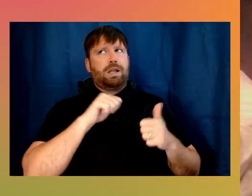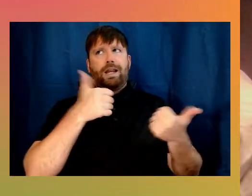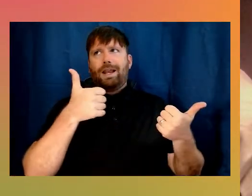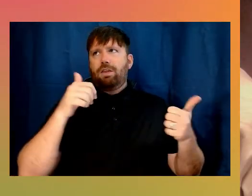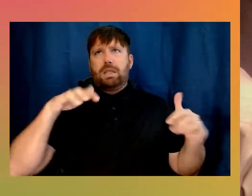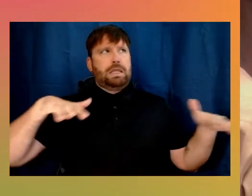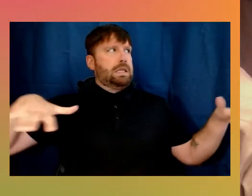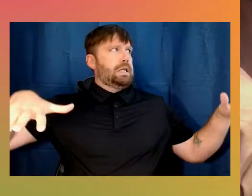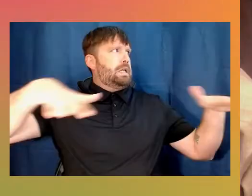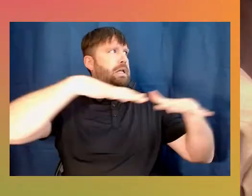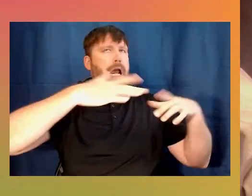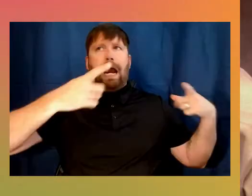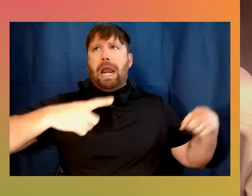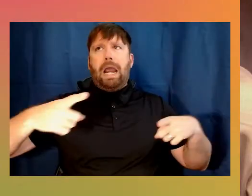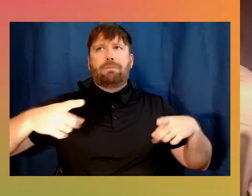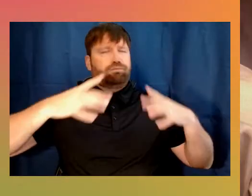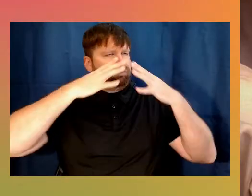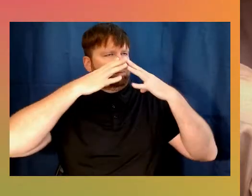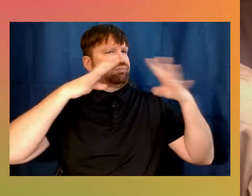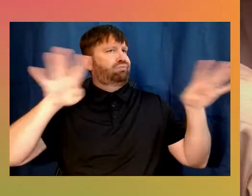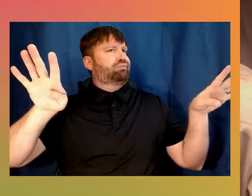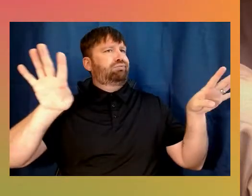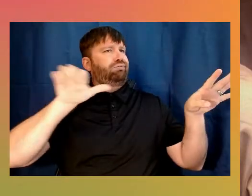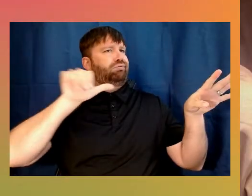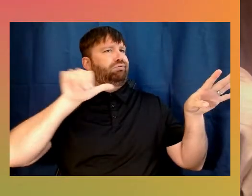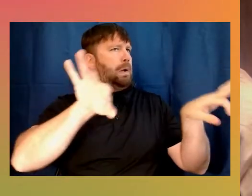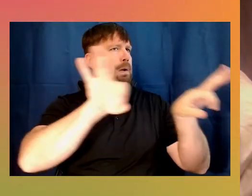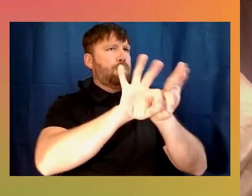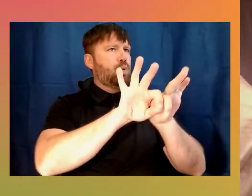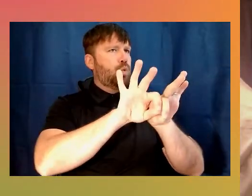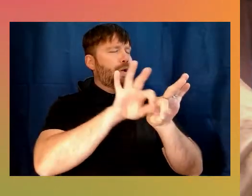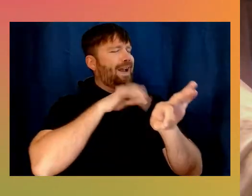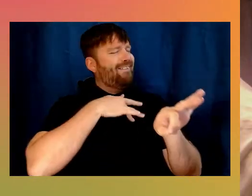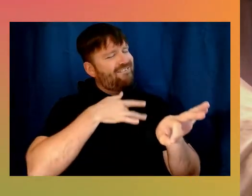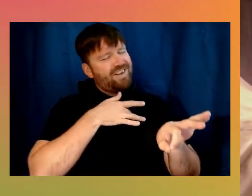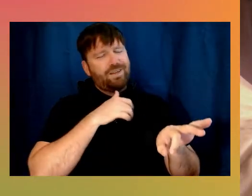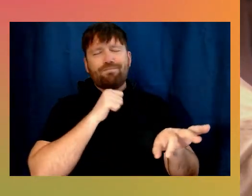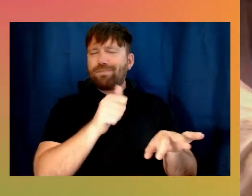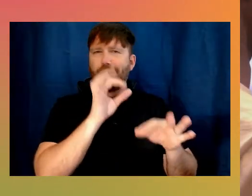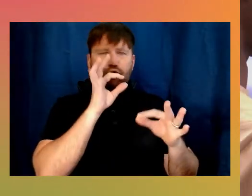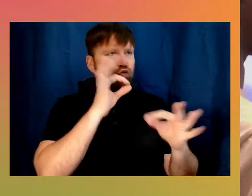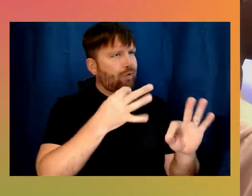LIKE, YOU JUST ANCHOR INTO THE BREAST, AND IT WAS LIKE NOTHING ELSE MATTERED. I THOUGHT IT MIGHT BE A LITTLE